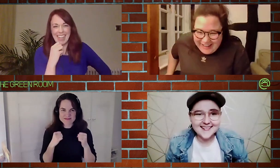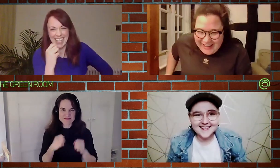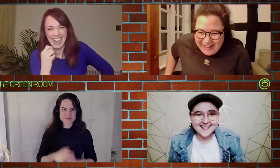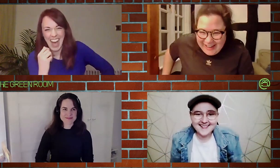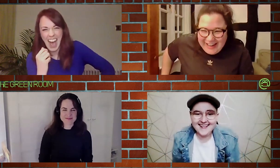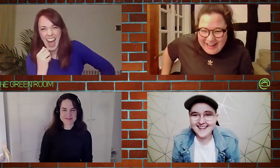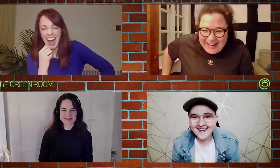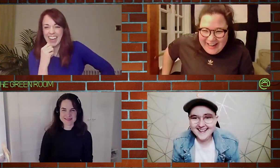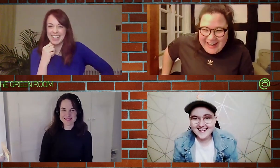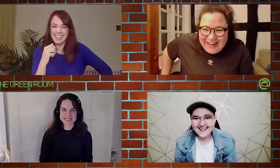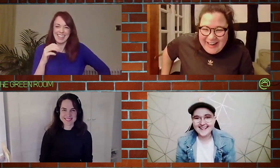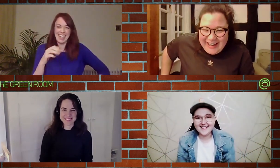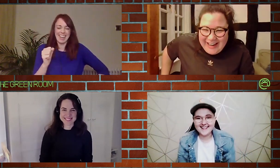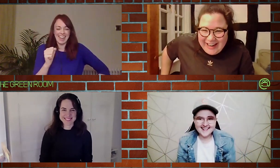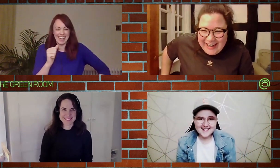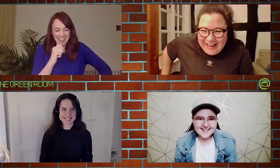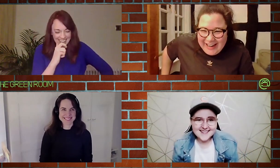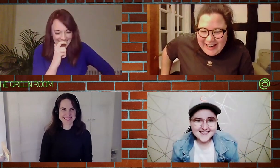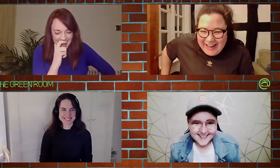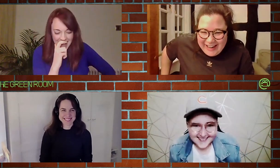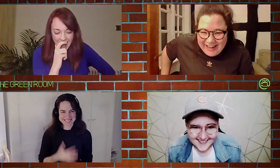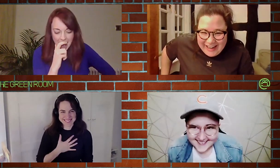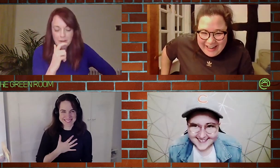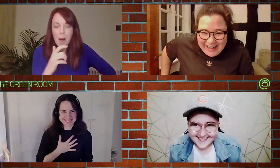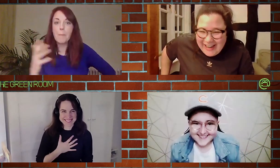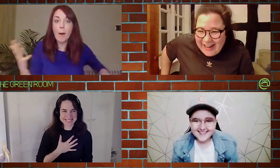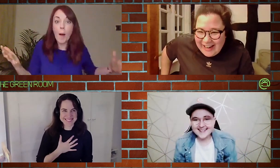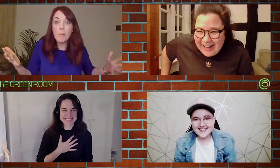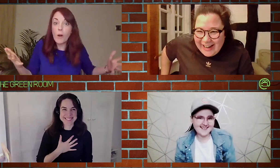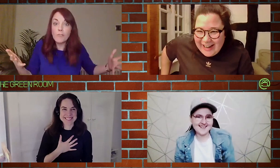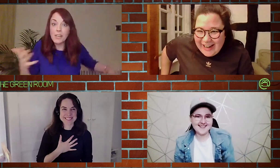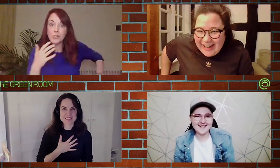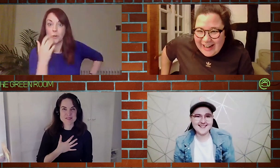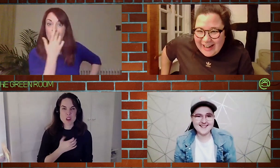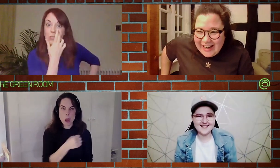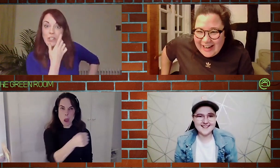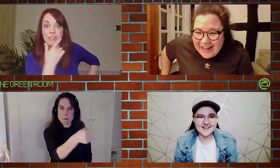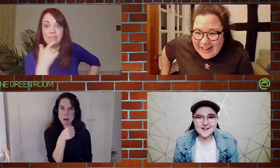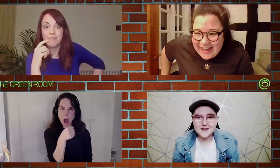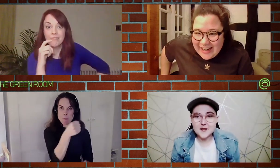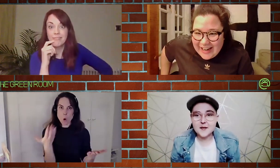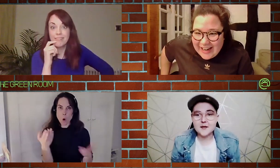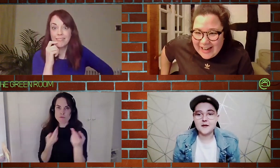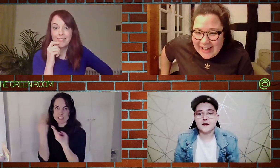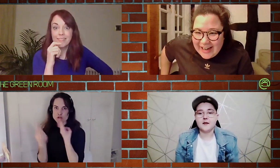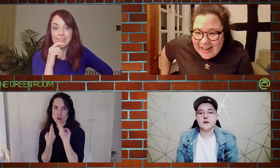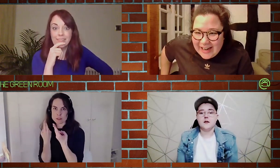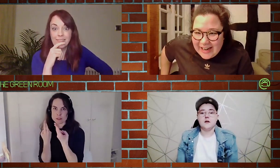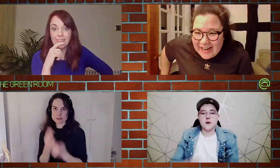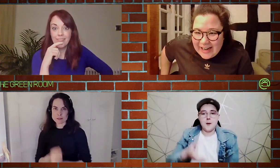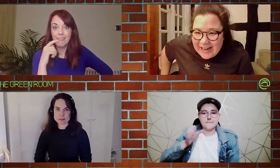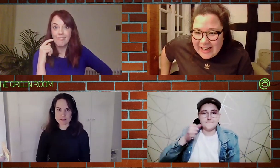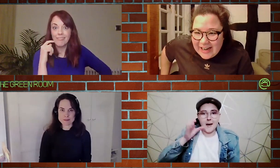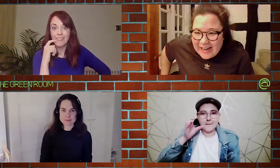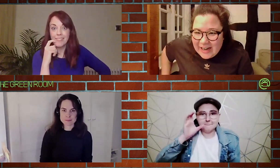No, I'm dancing. Pub or restaurant?